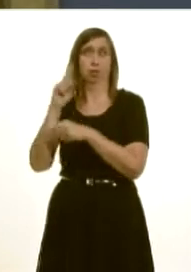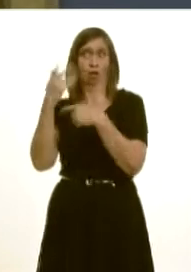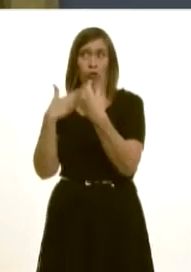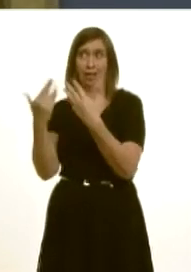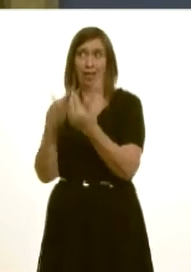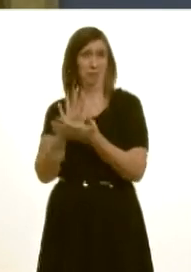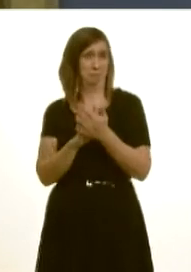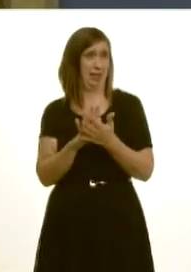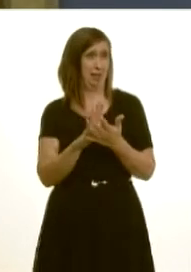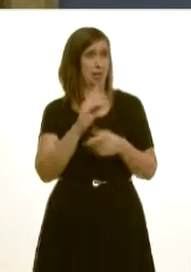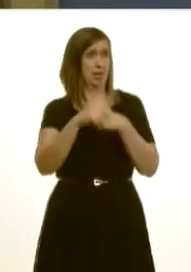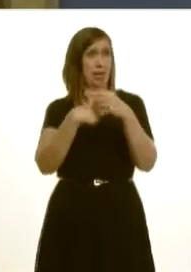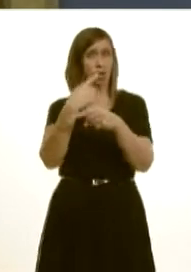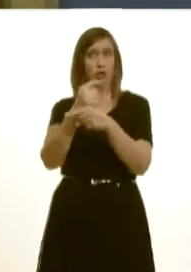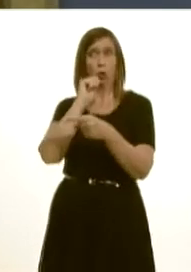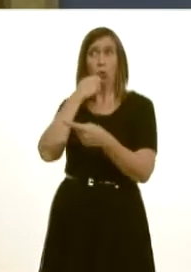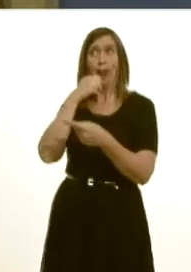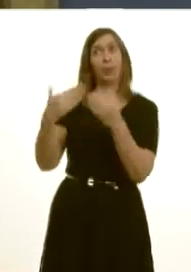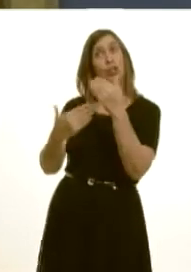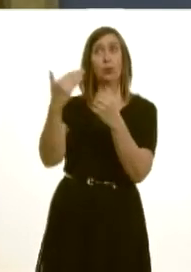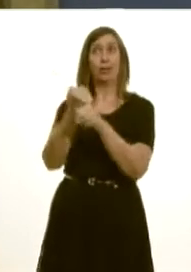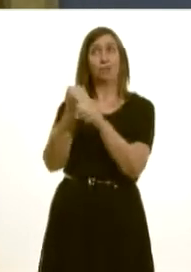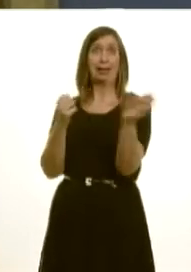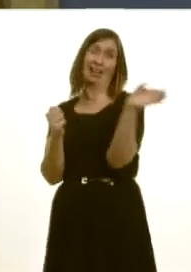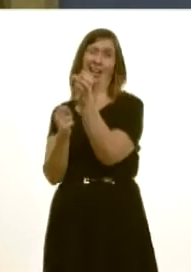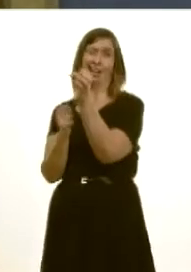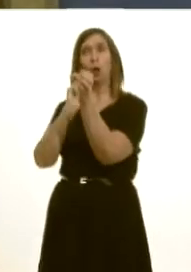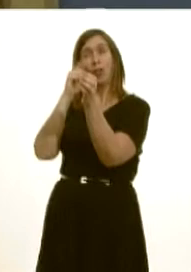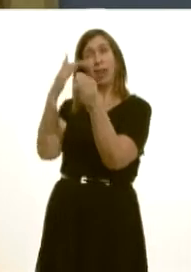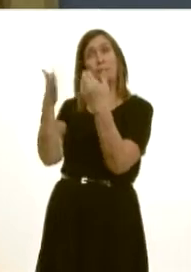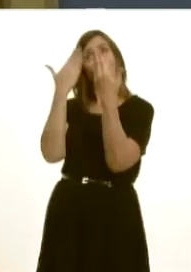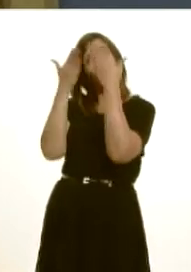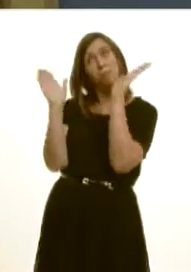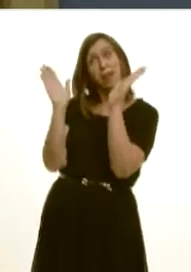coming in next year will be more accommodating? If not, would you consider using borrowing